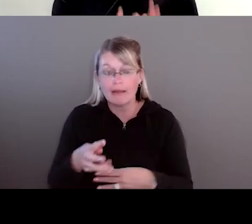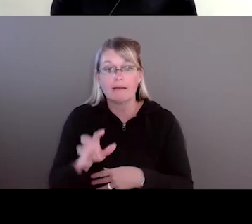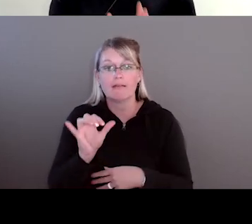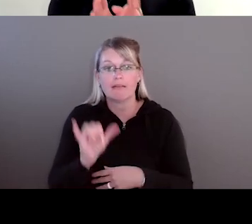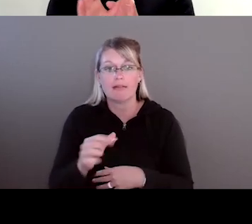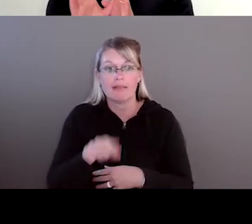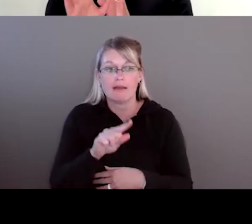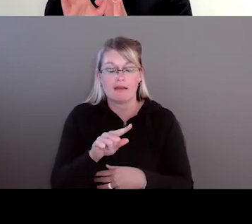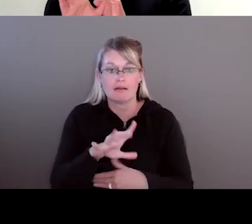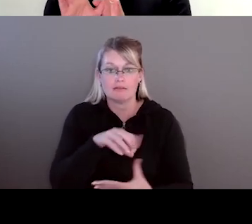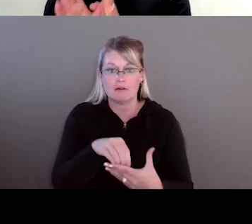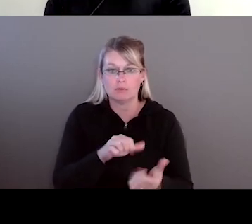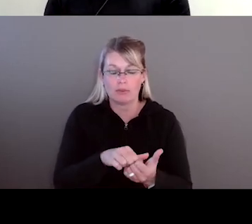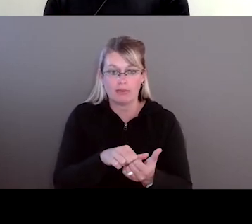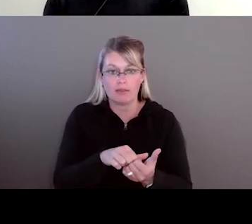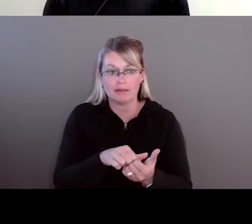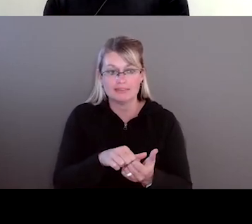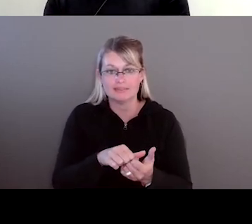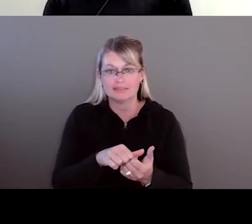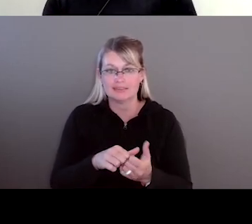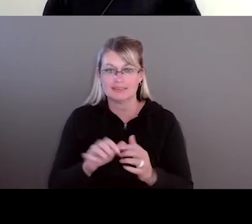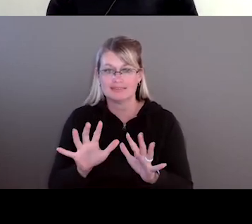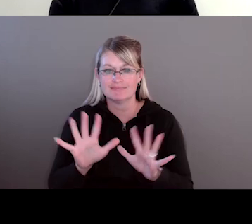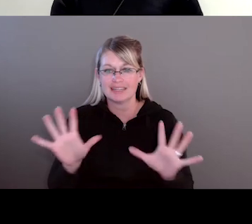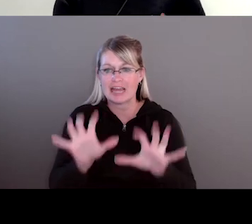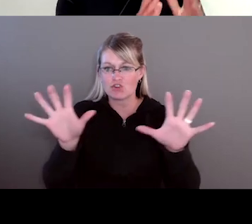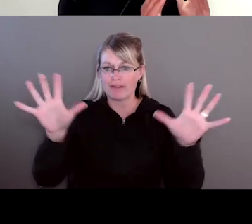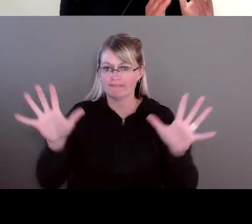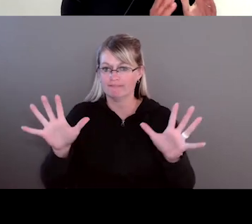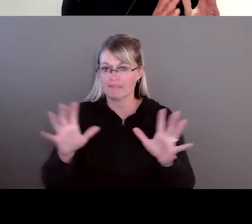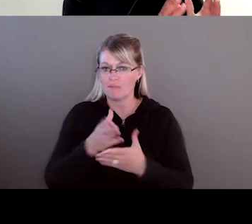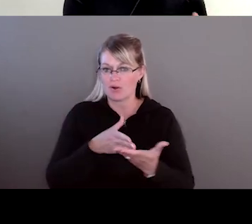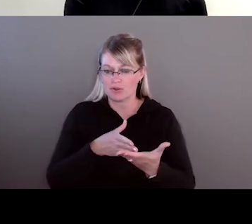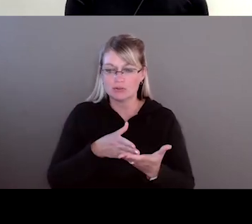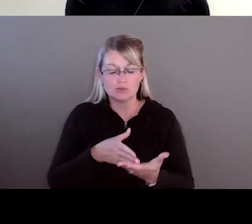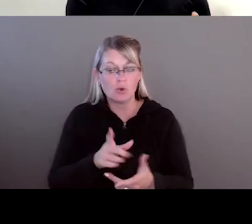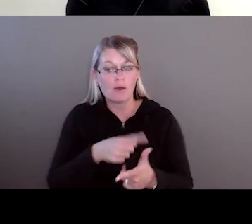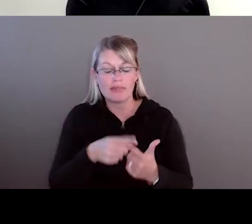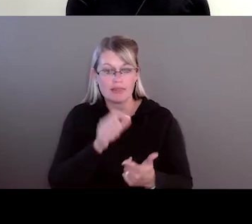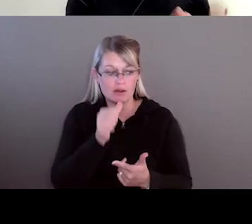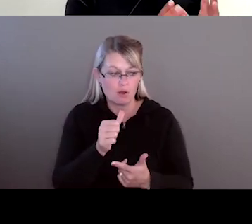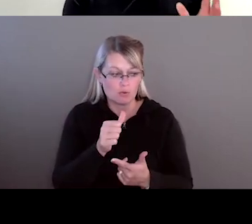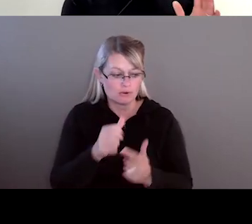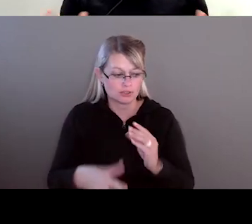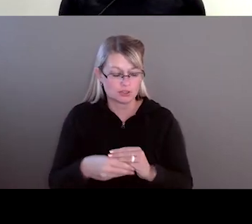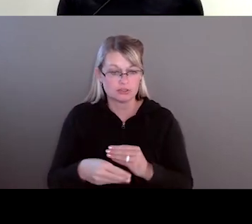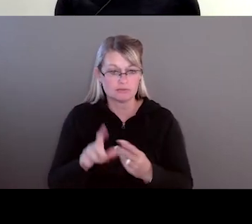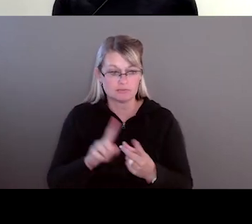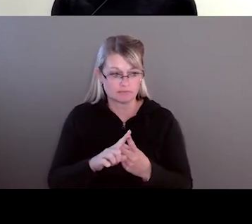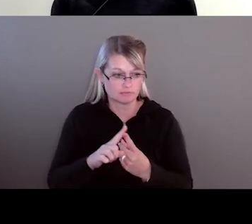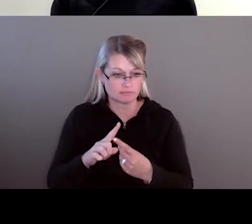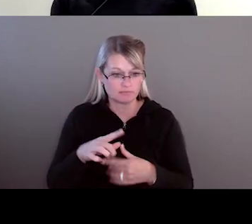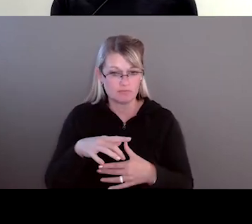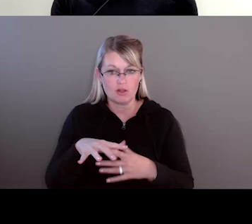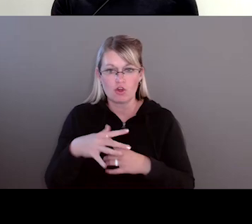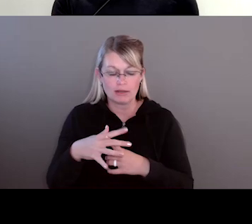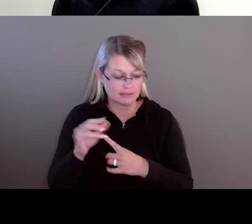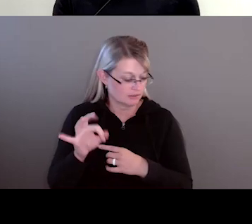part of the decorative aspect. That way, they really didn't lend or add to the context of the